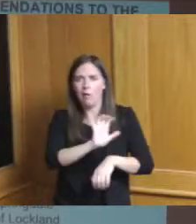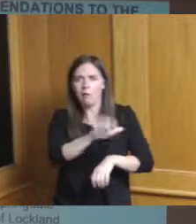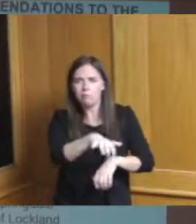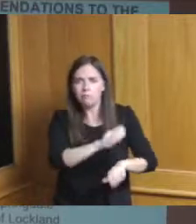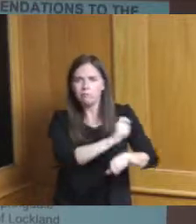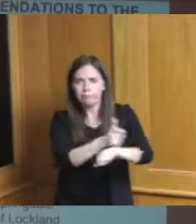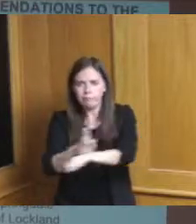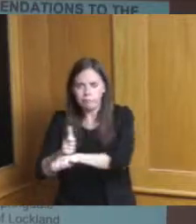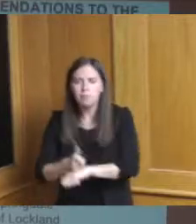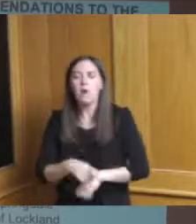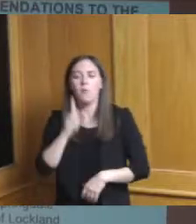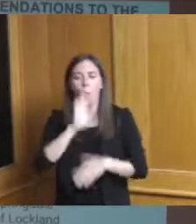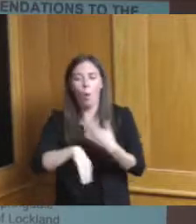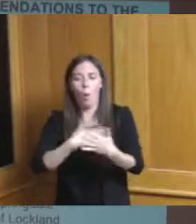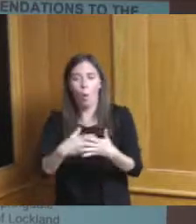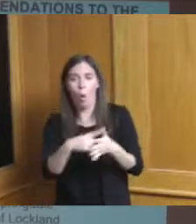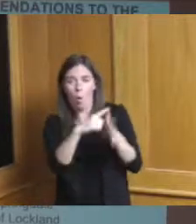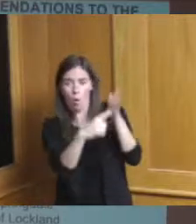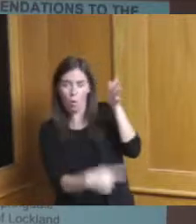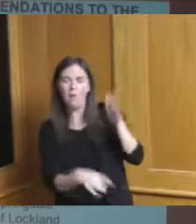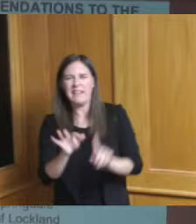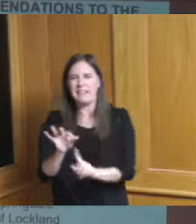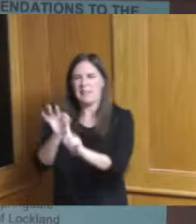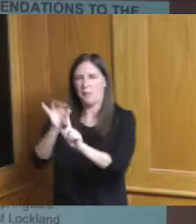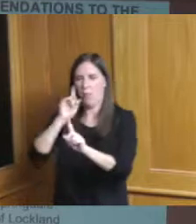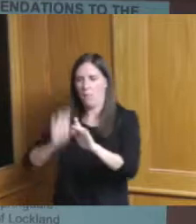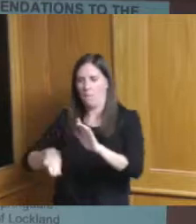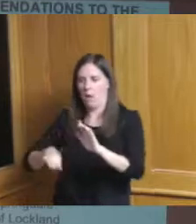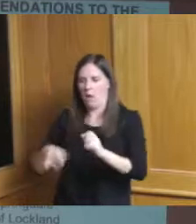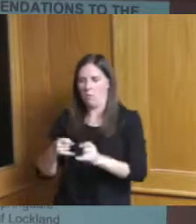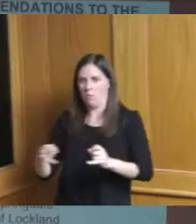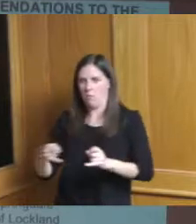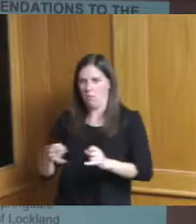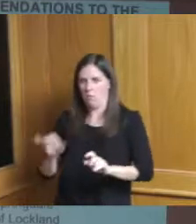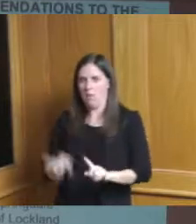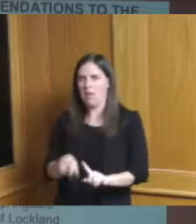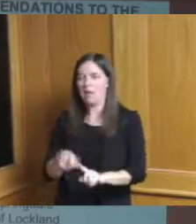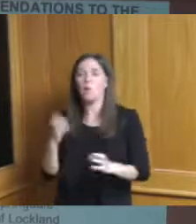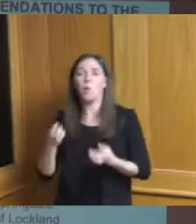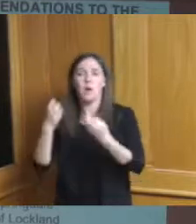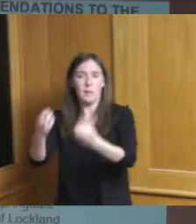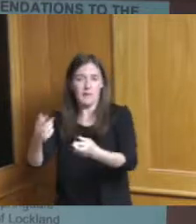so for all of these except for the bottom one the the recommendation was continue I should